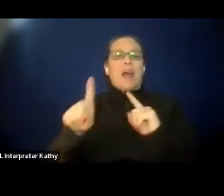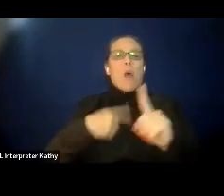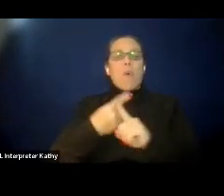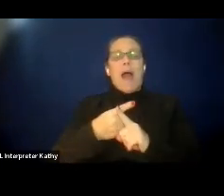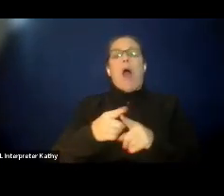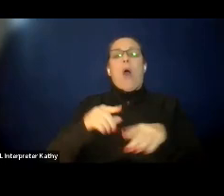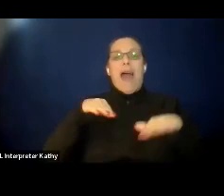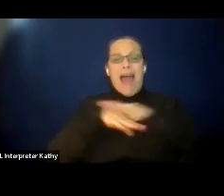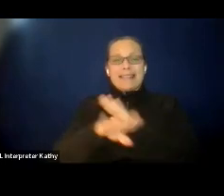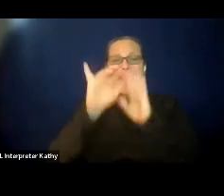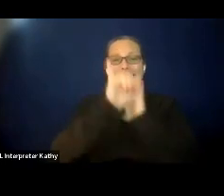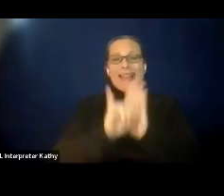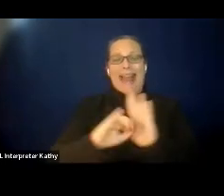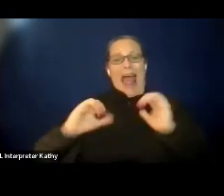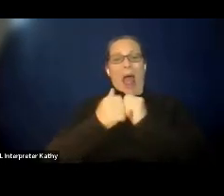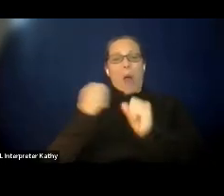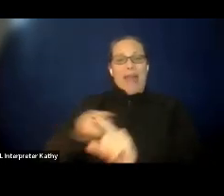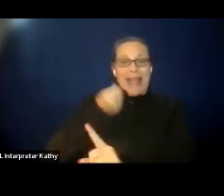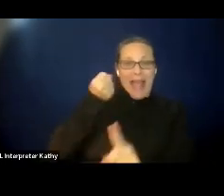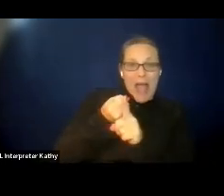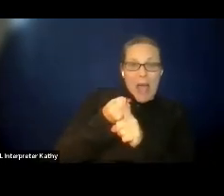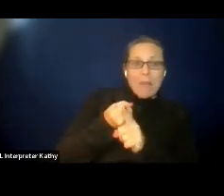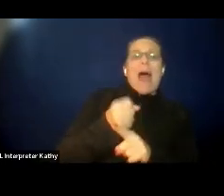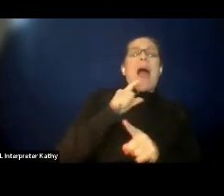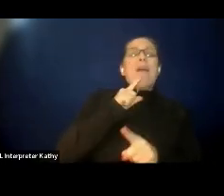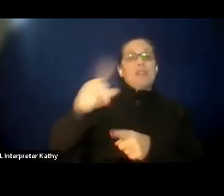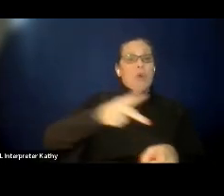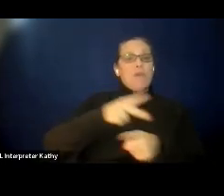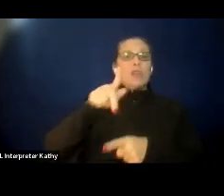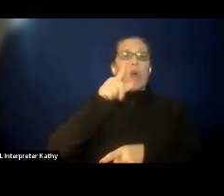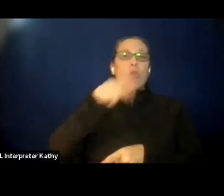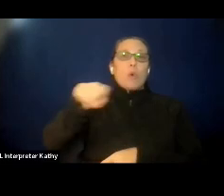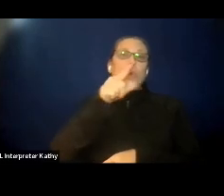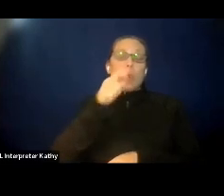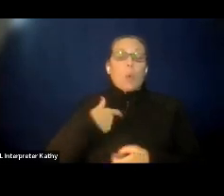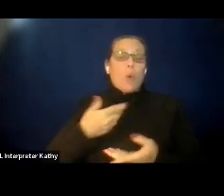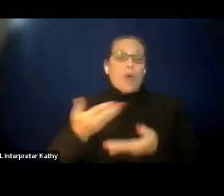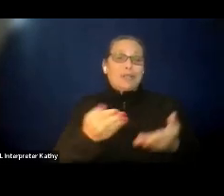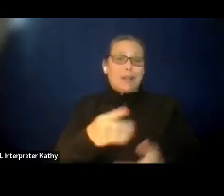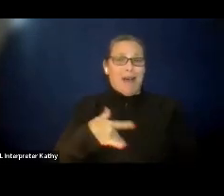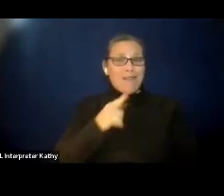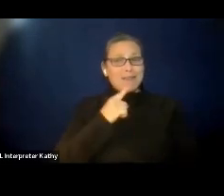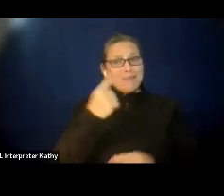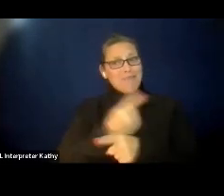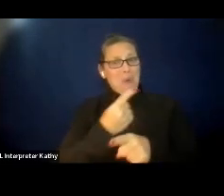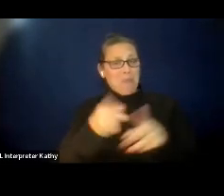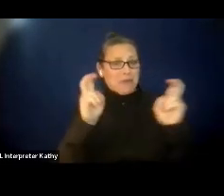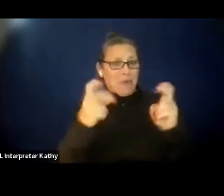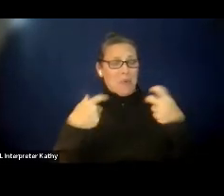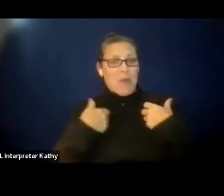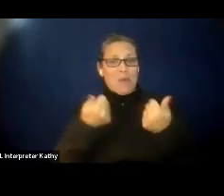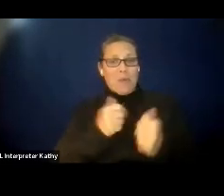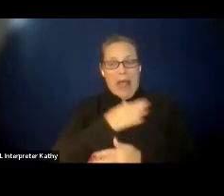facilitating conversation around access and identity as they impact the profession and those we serve.